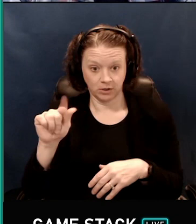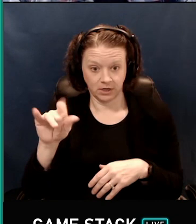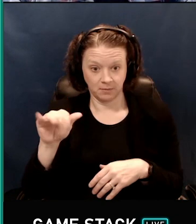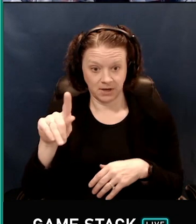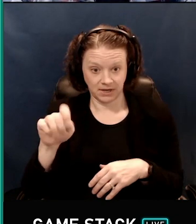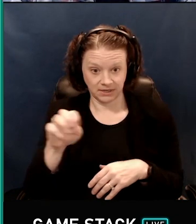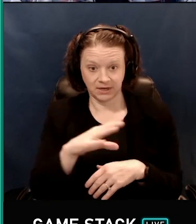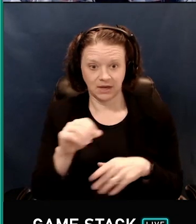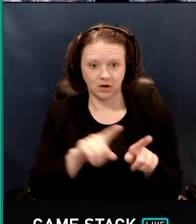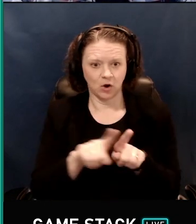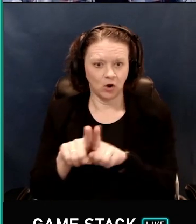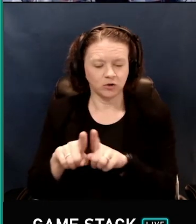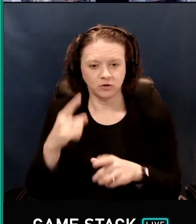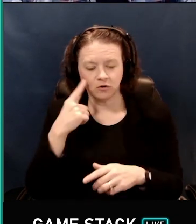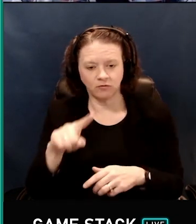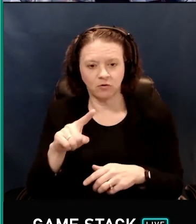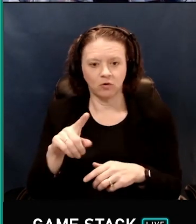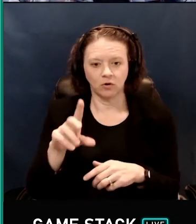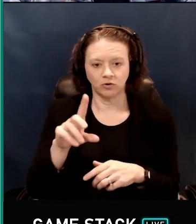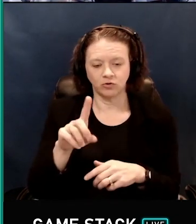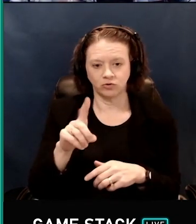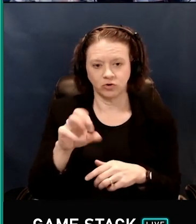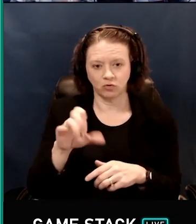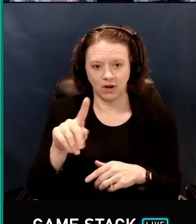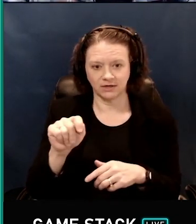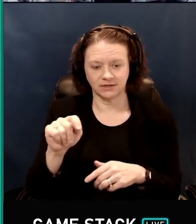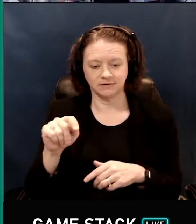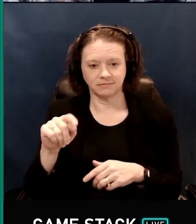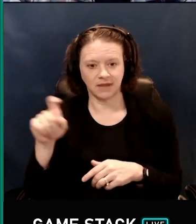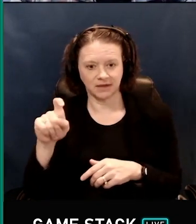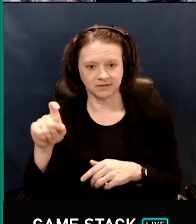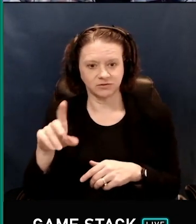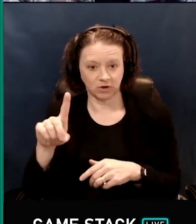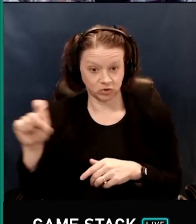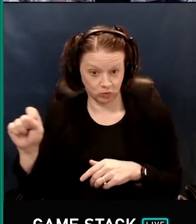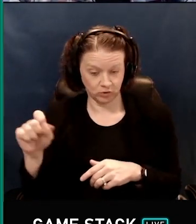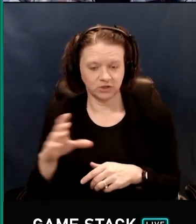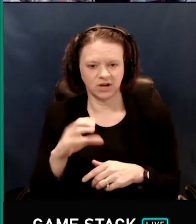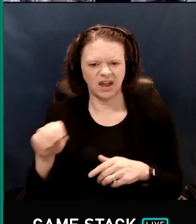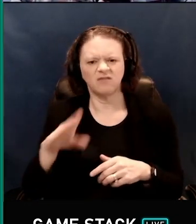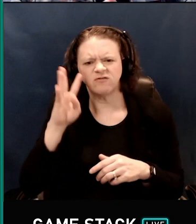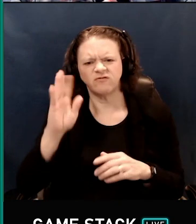true for future innovation. Alright, let's get into the details of how